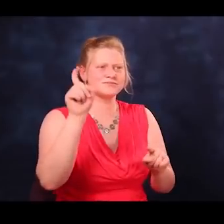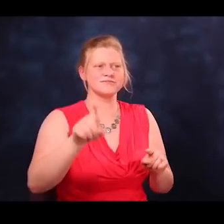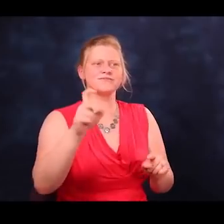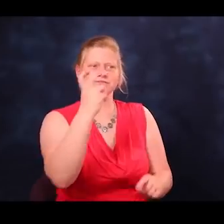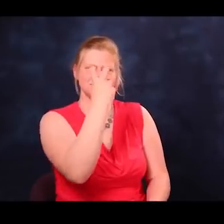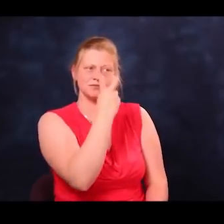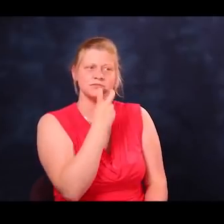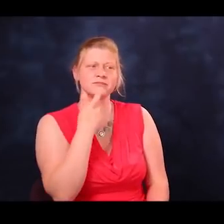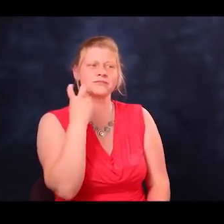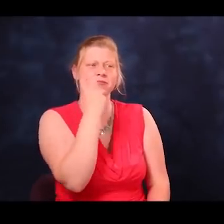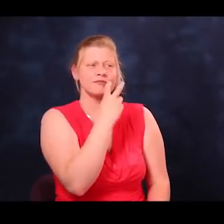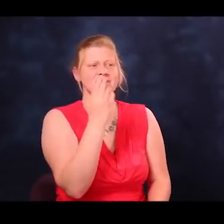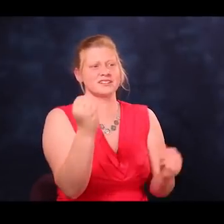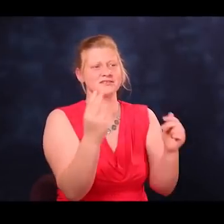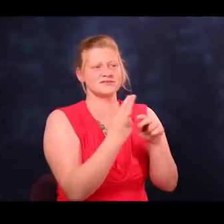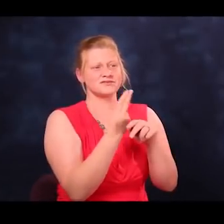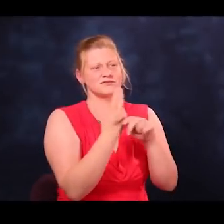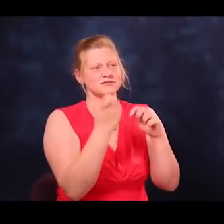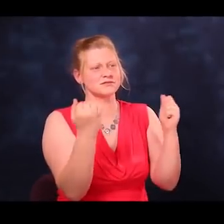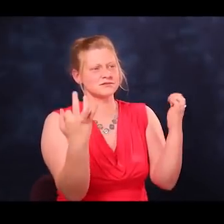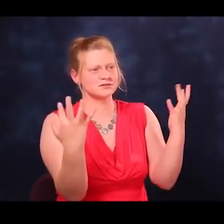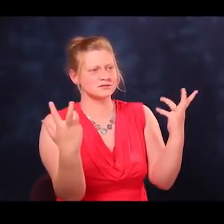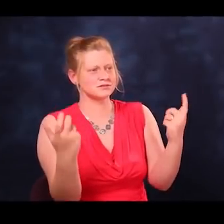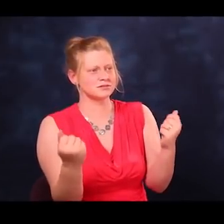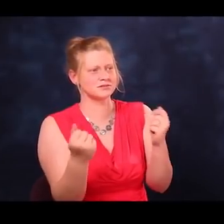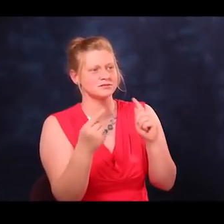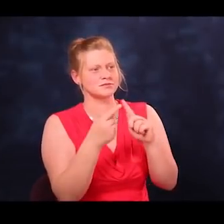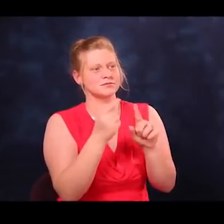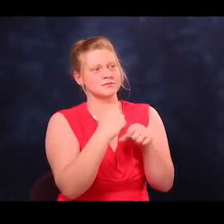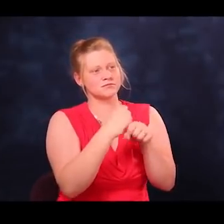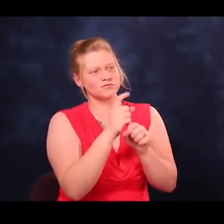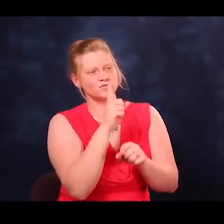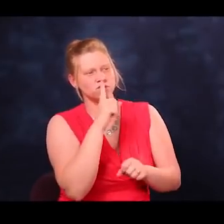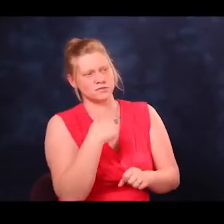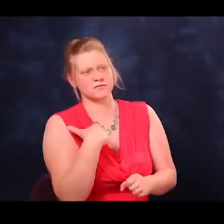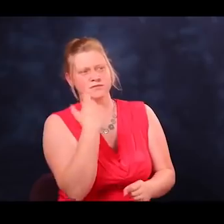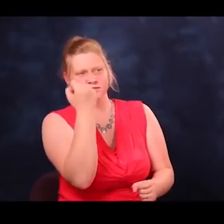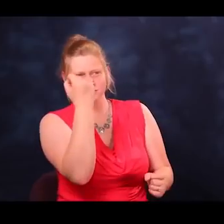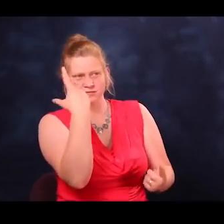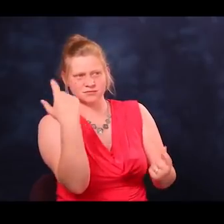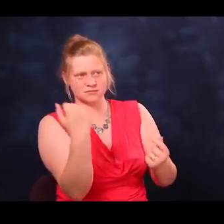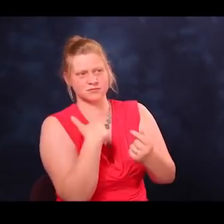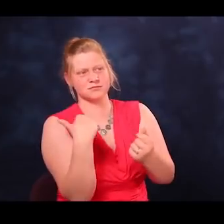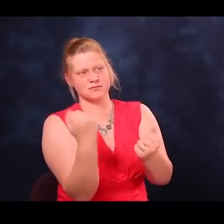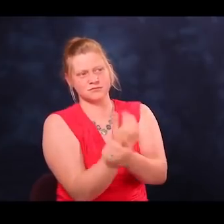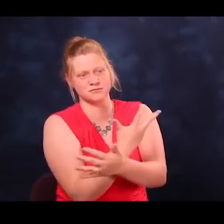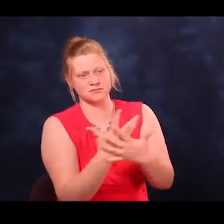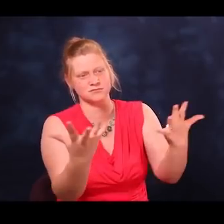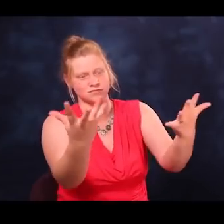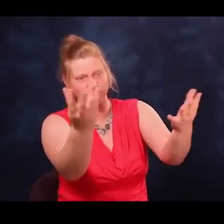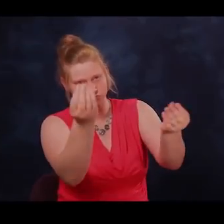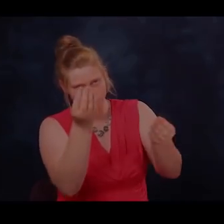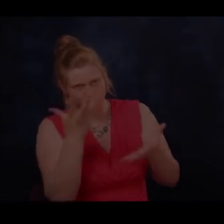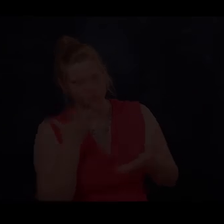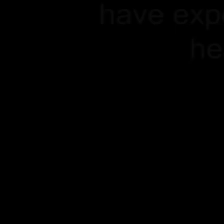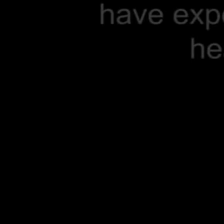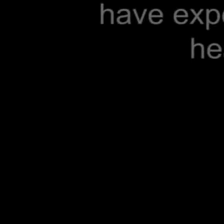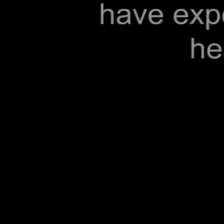who will share best practices for communicating with and accommodating patients with disabilities.